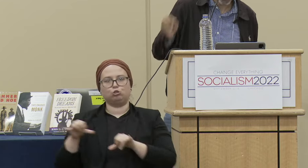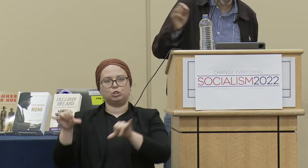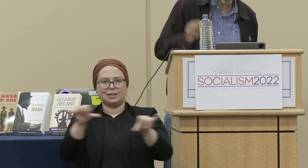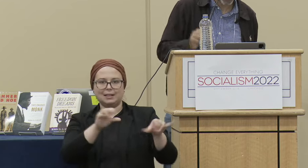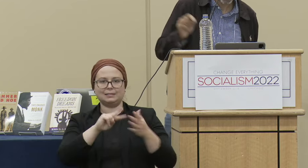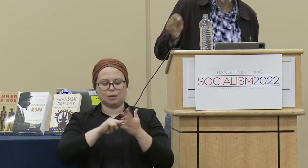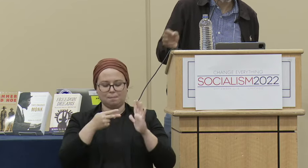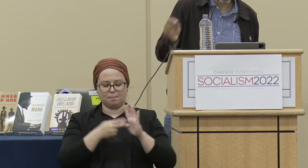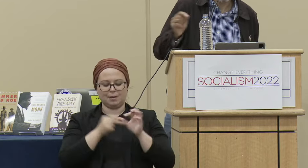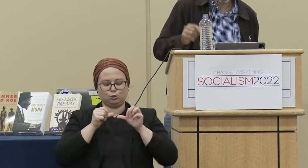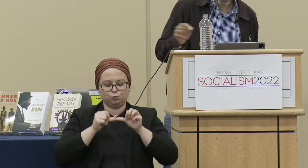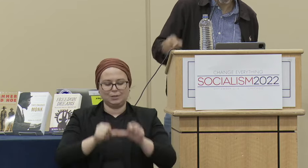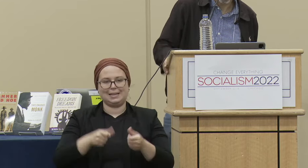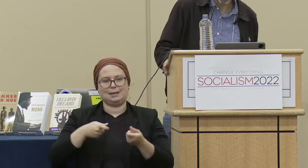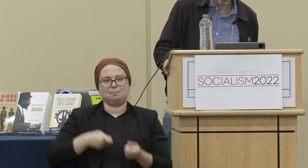So, last two sentences, socialism means to keep